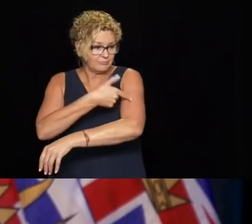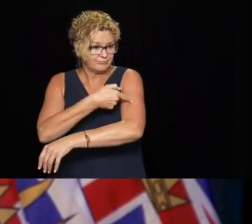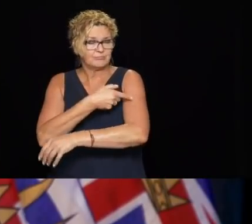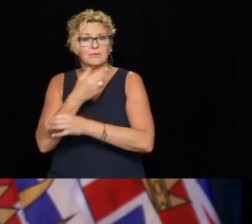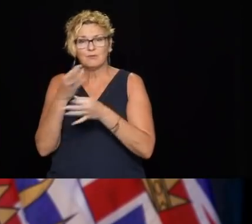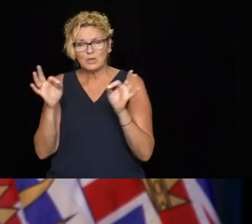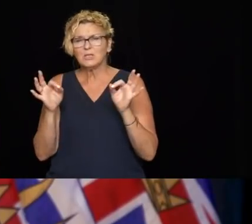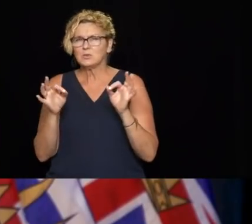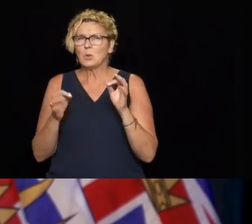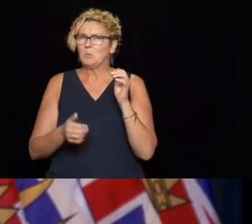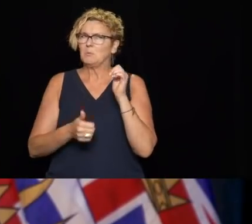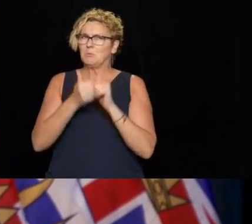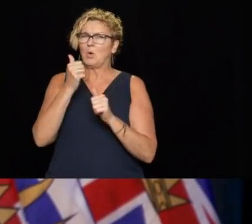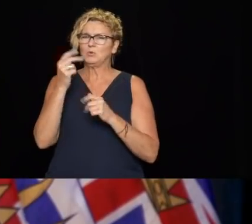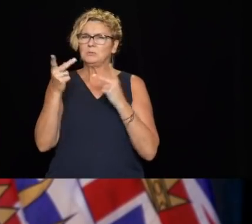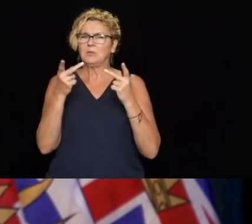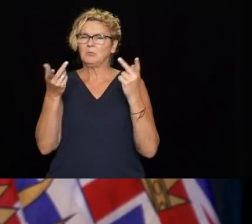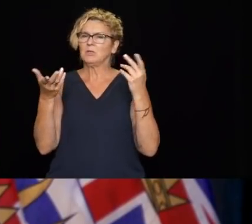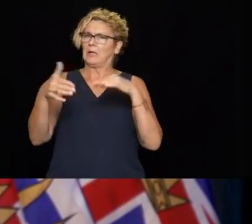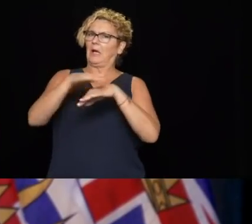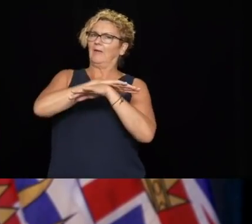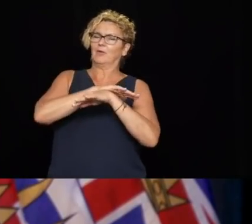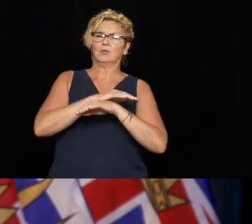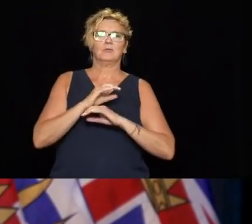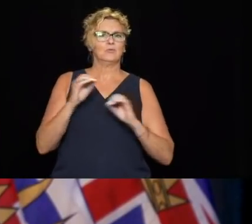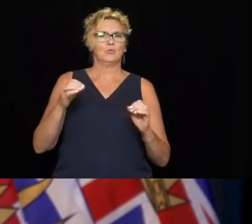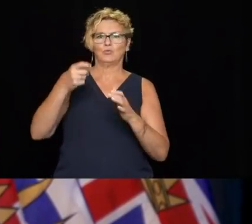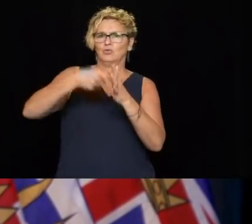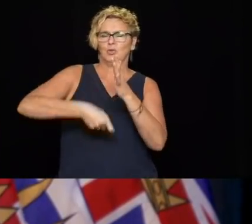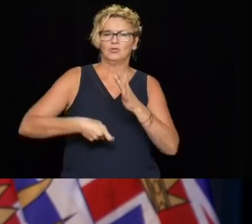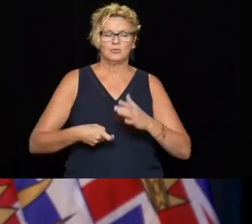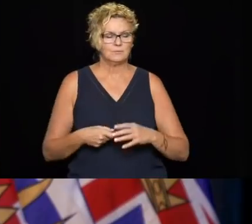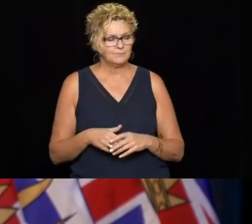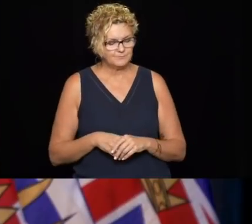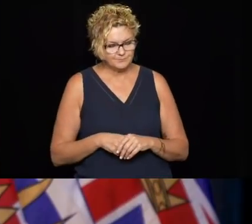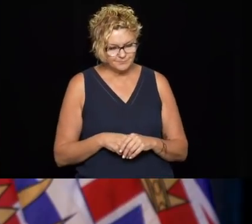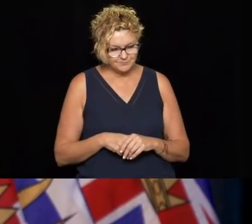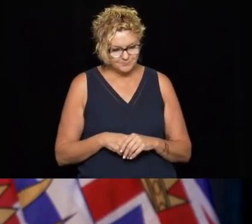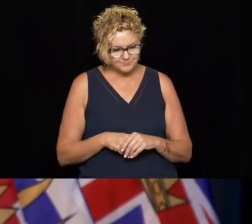that visit any of the healthcare facilities are eligible for the vaccine Do you have a follow-up?